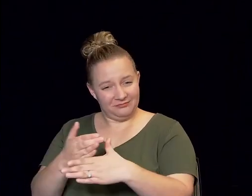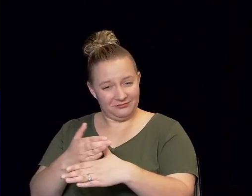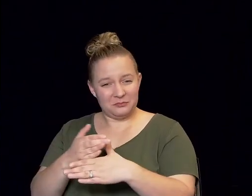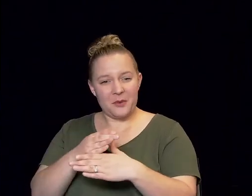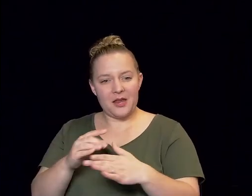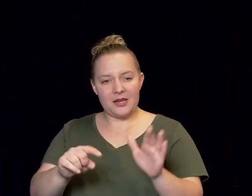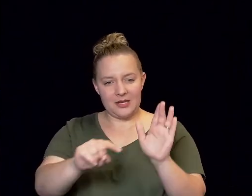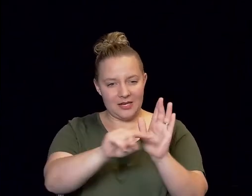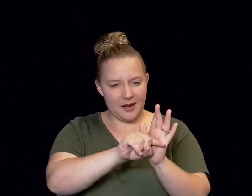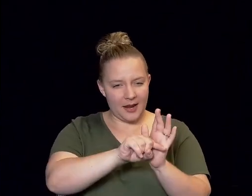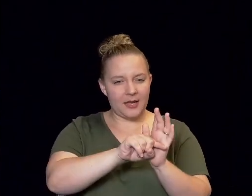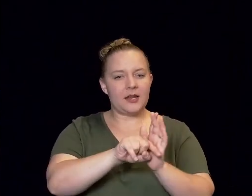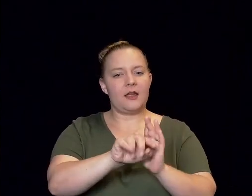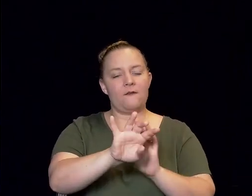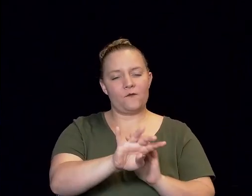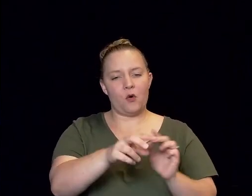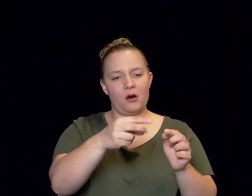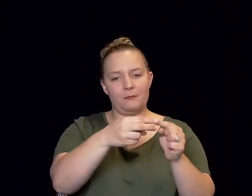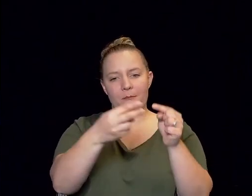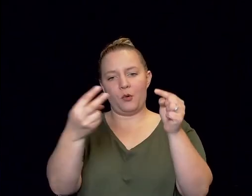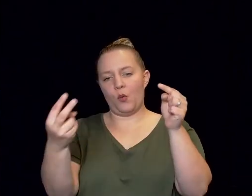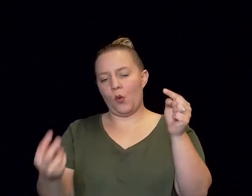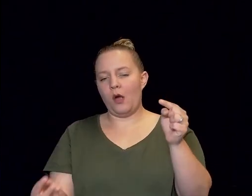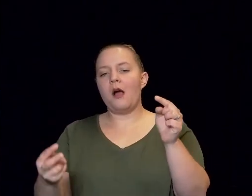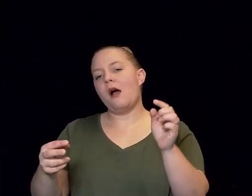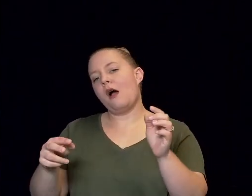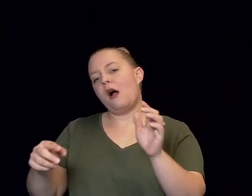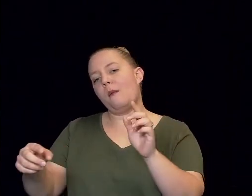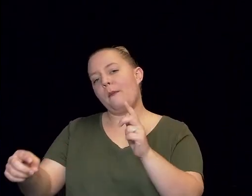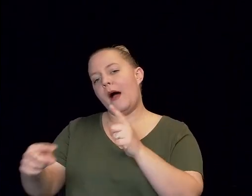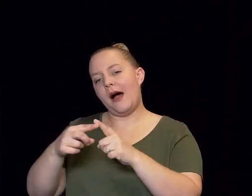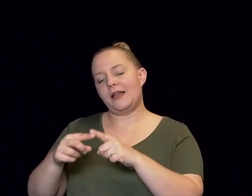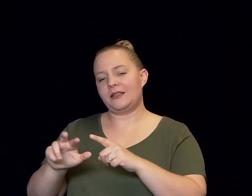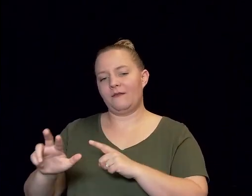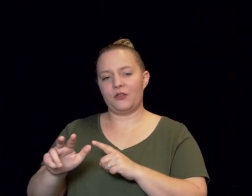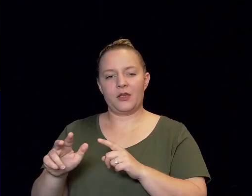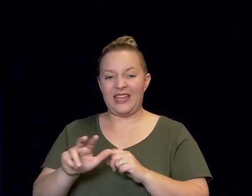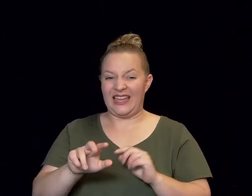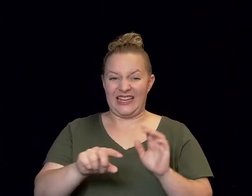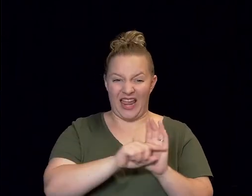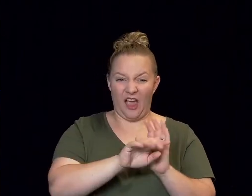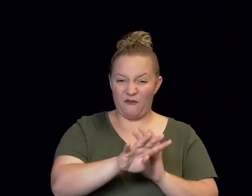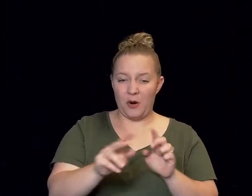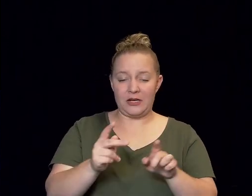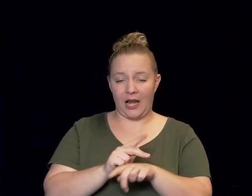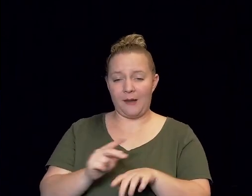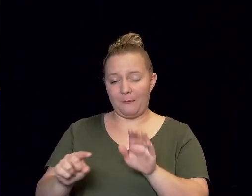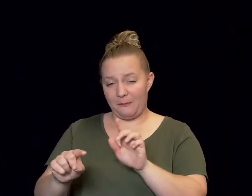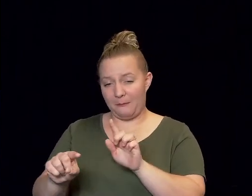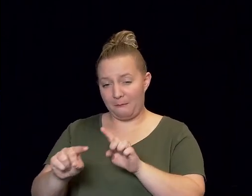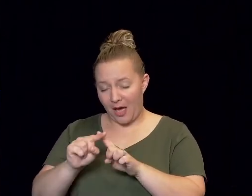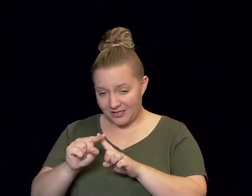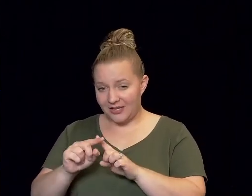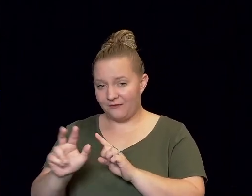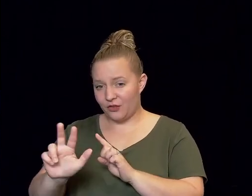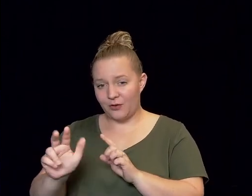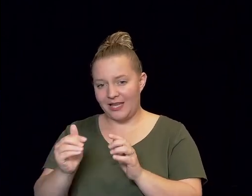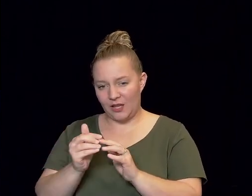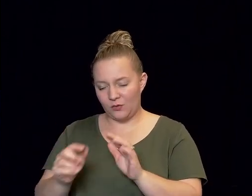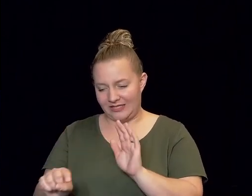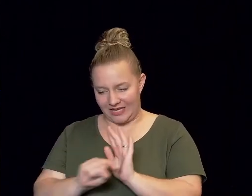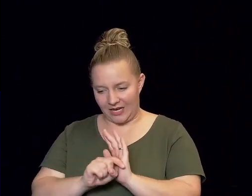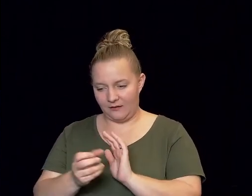over here to the positive 3. -4 times positive 3 gives us -12. And then, my final